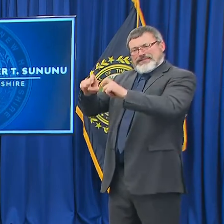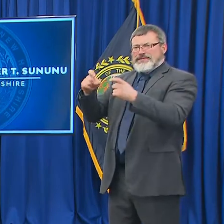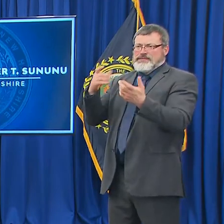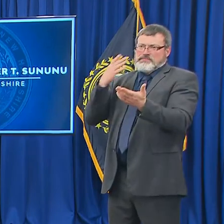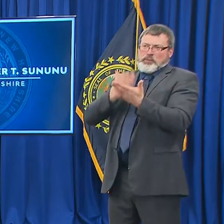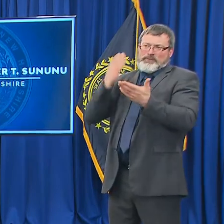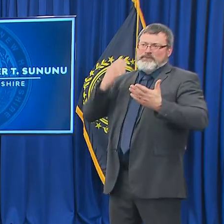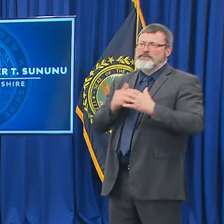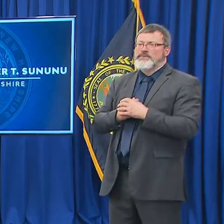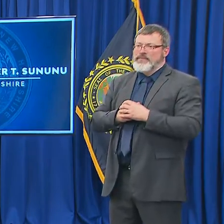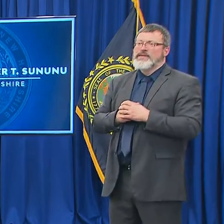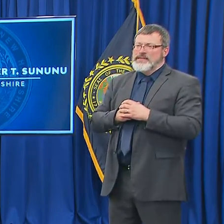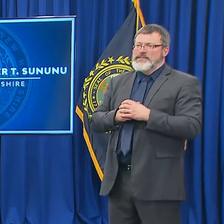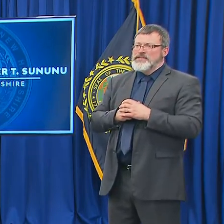of our households as the primary ways